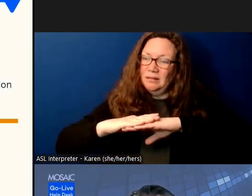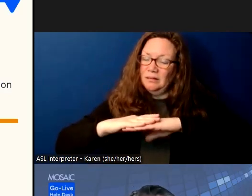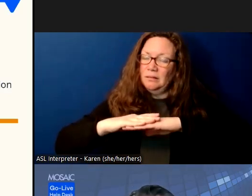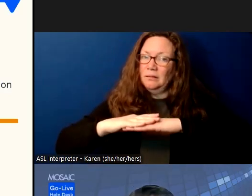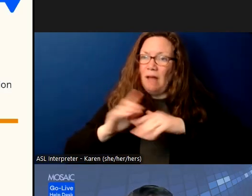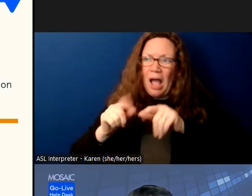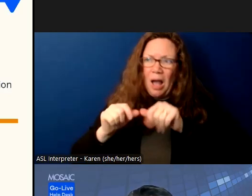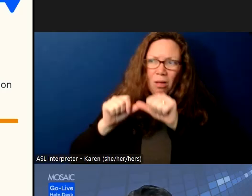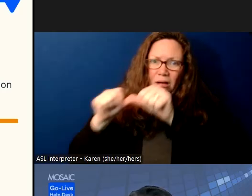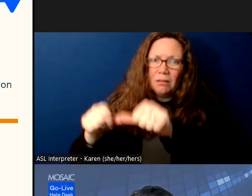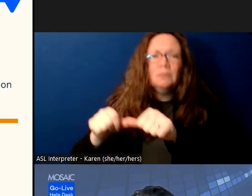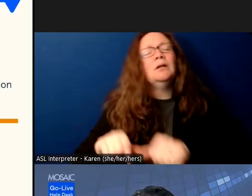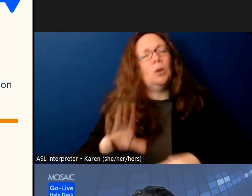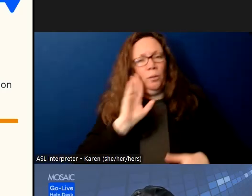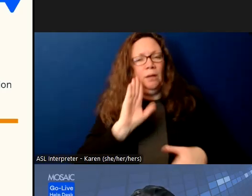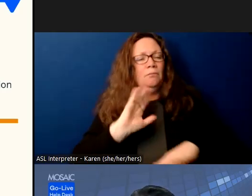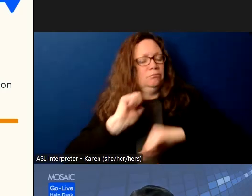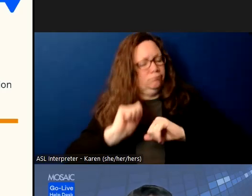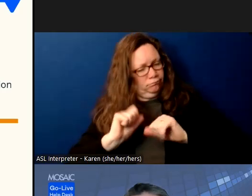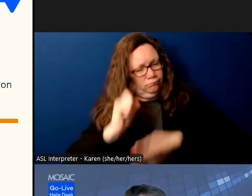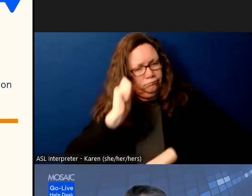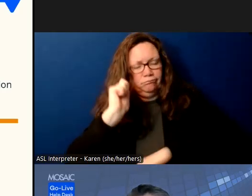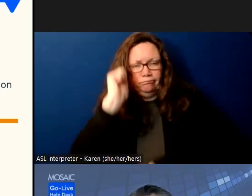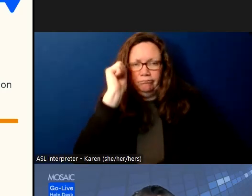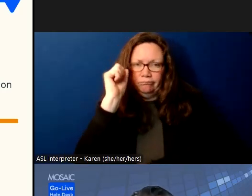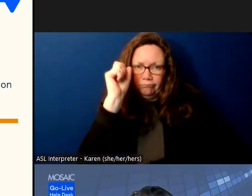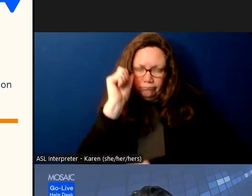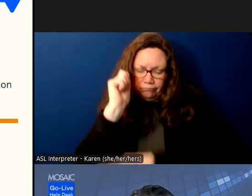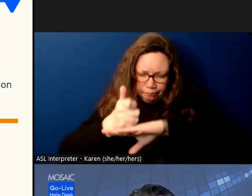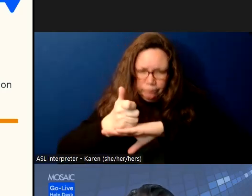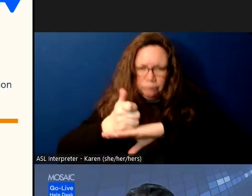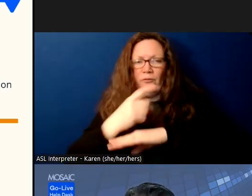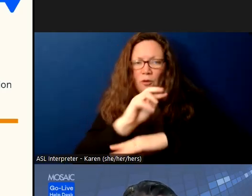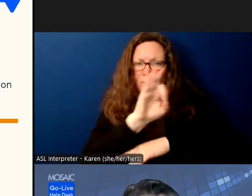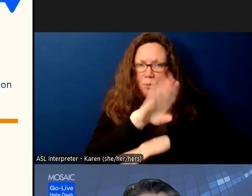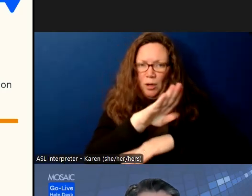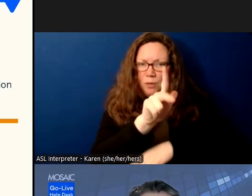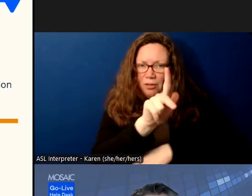We will measure the need for ongoing support based on, again, the volume and complexity of the tickets coming in.